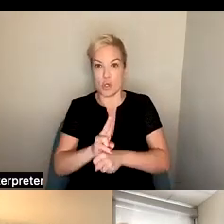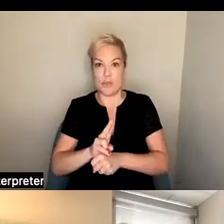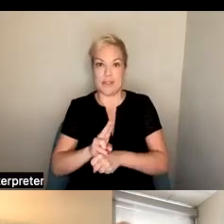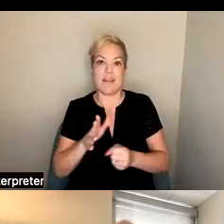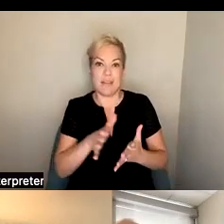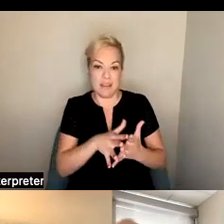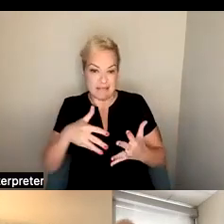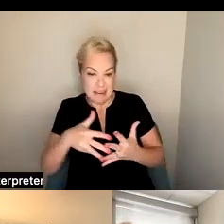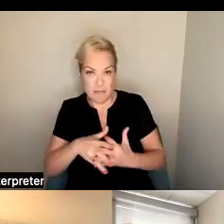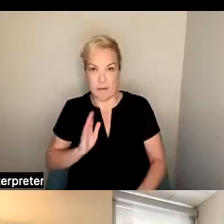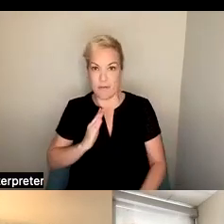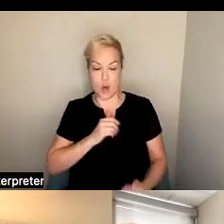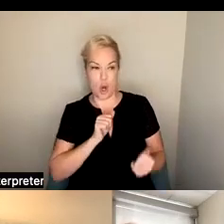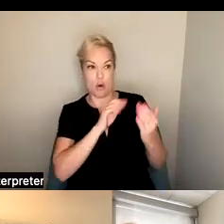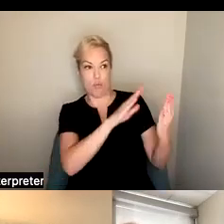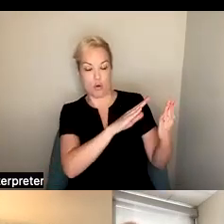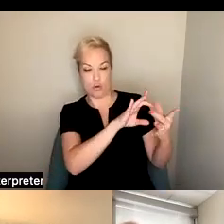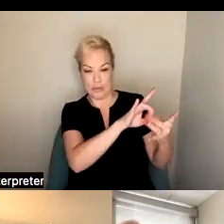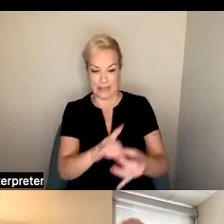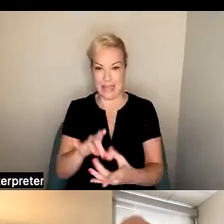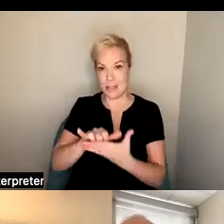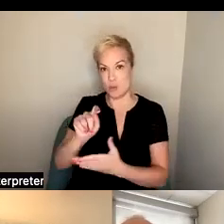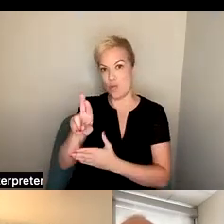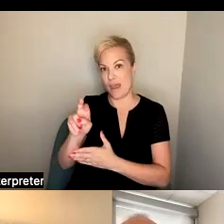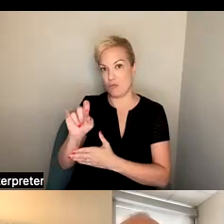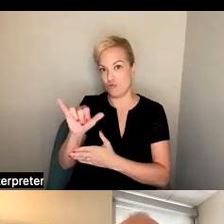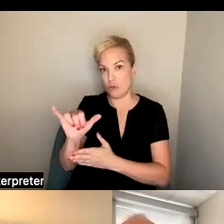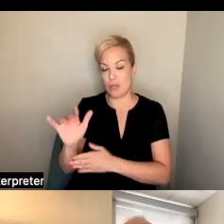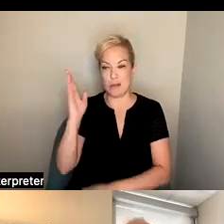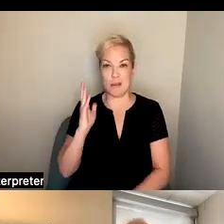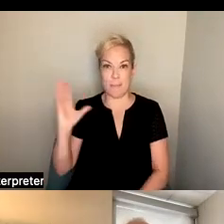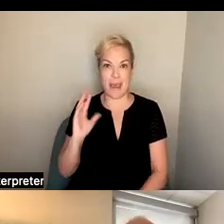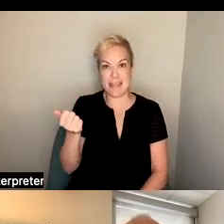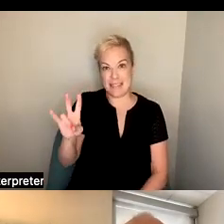for the Canandaigua treaty, signed in the 1790s, but there's something that